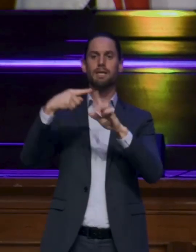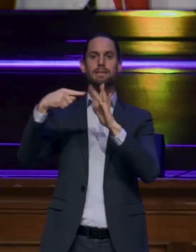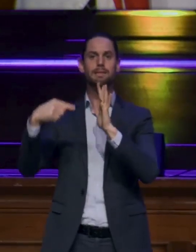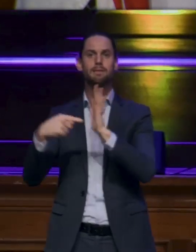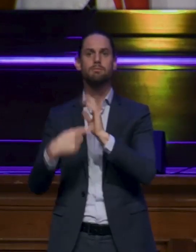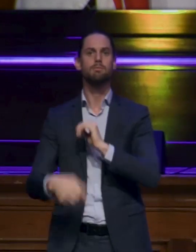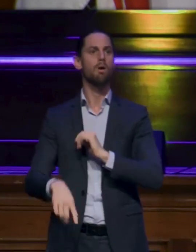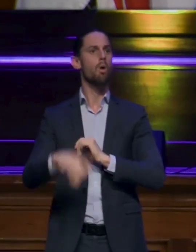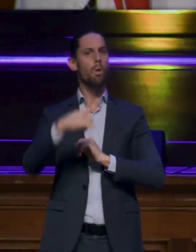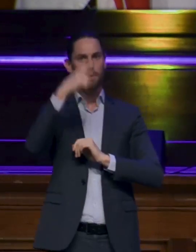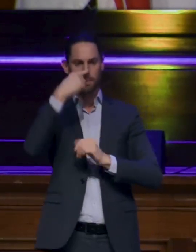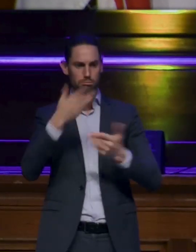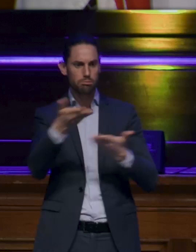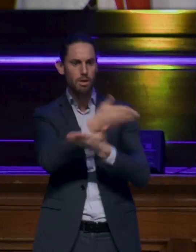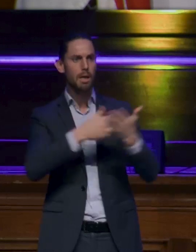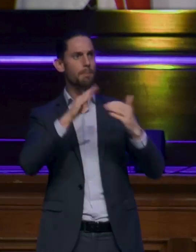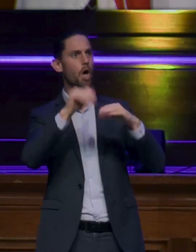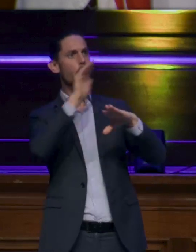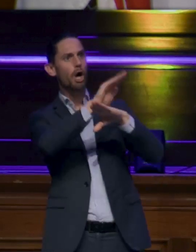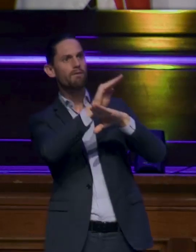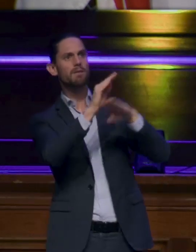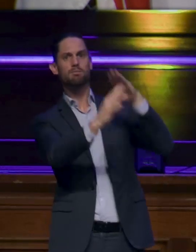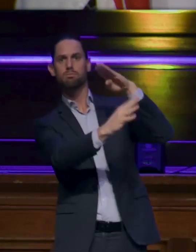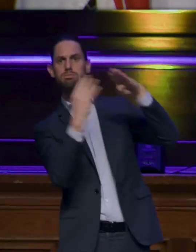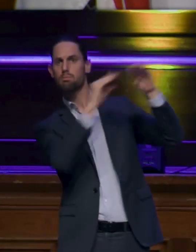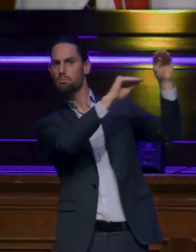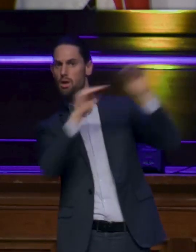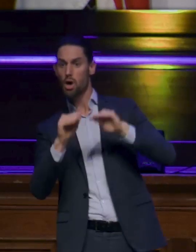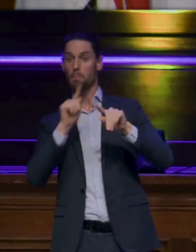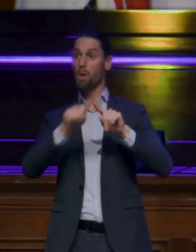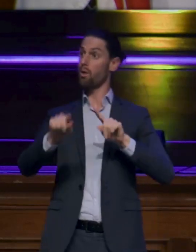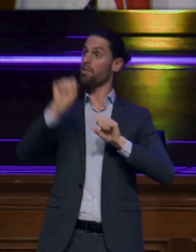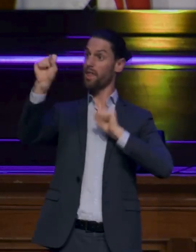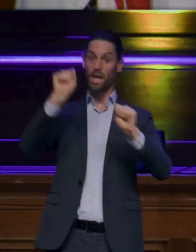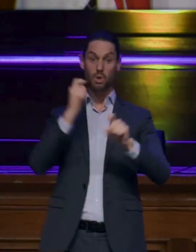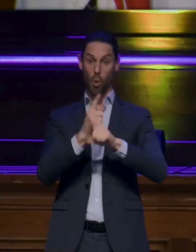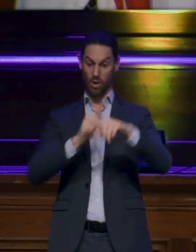underpins all of this is the sense of fear the sense that people don't have